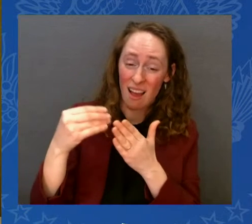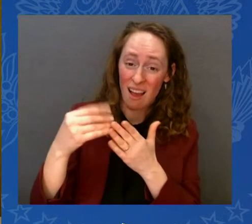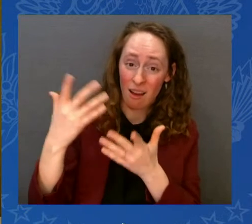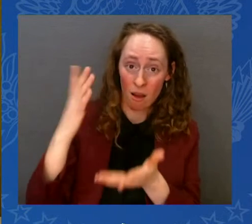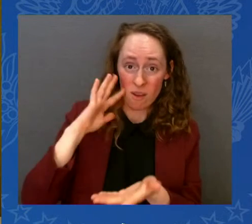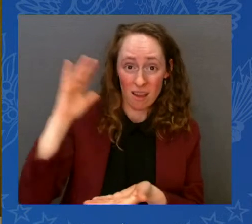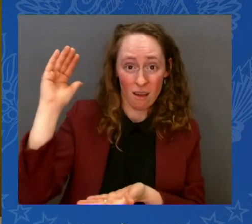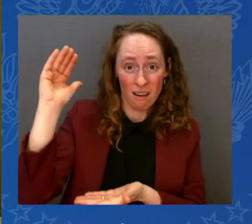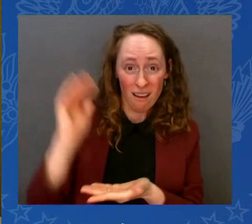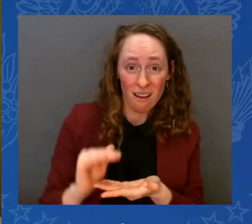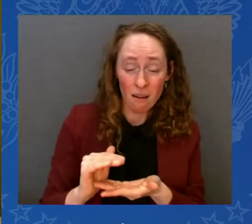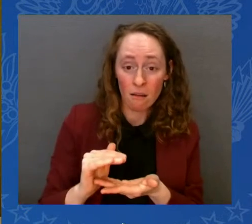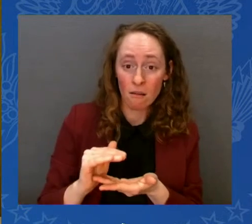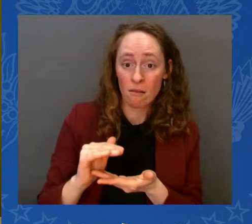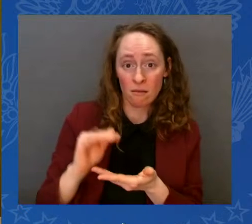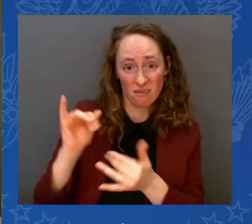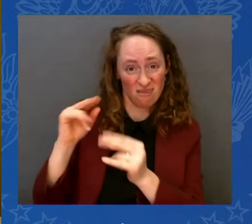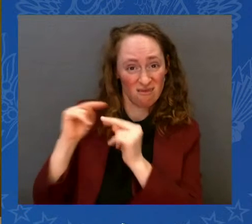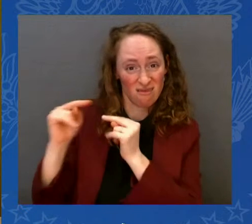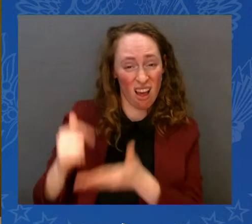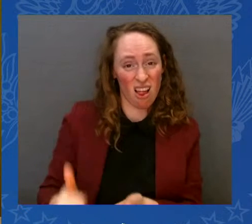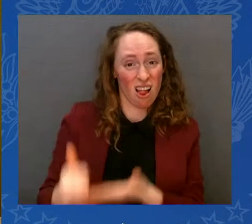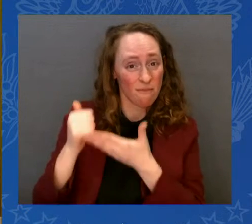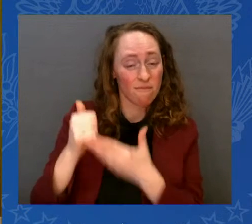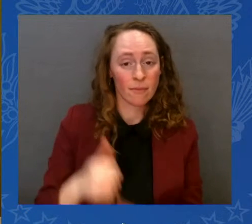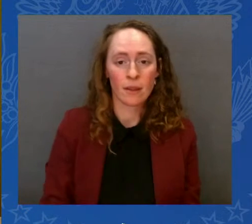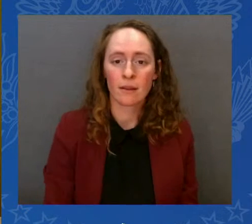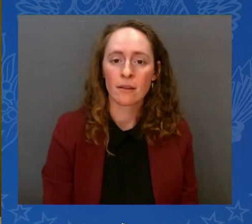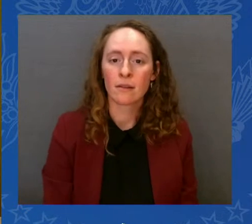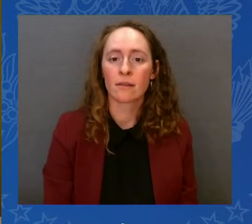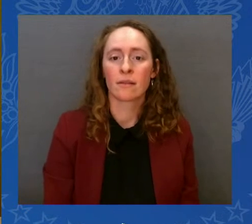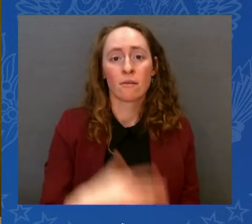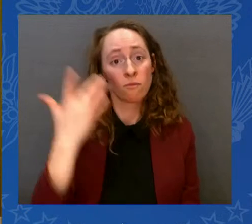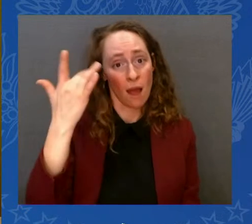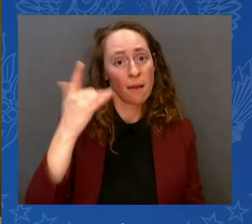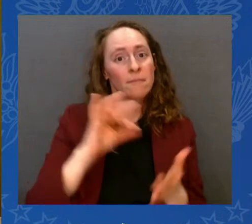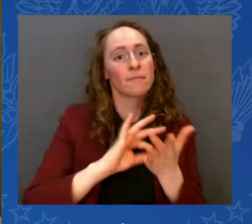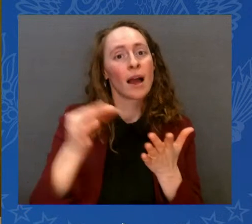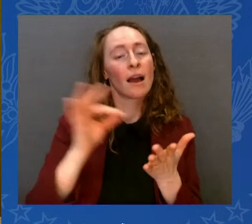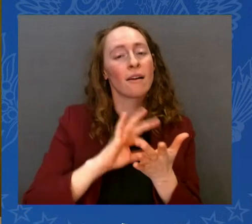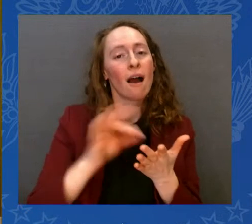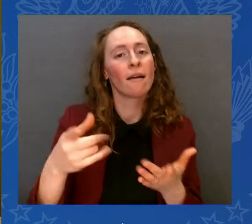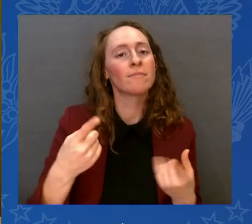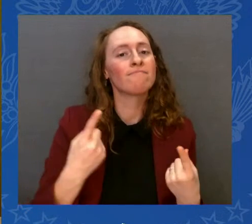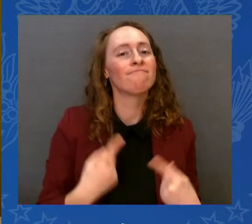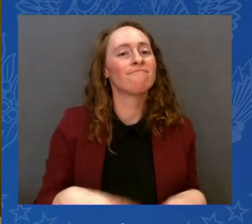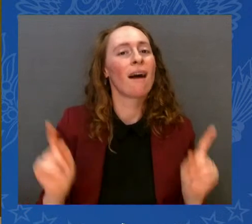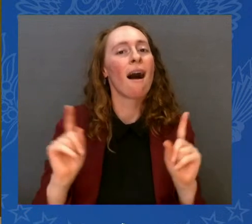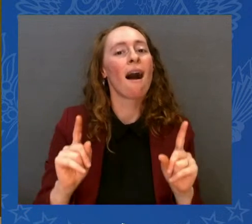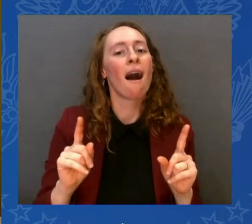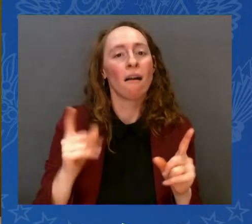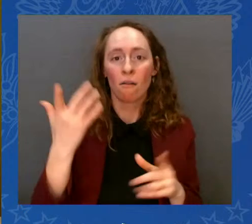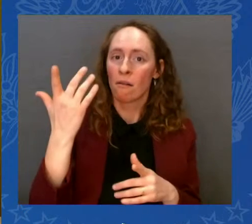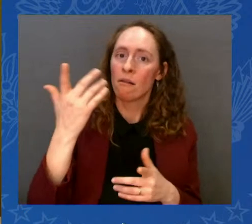Why? Because Medicare had to pay -- you're going to have to pay $240 billion less, and people are going to get the drugs they need